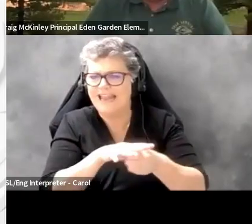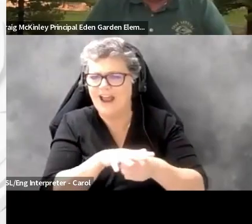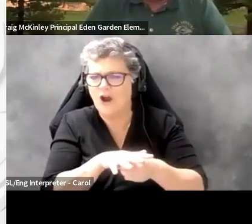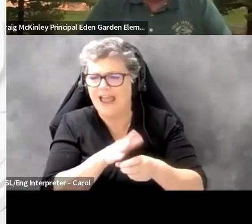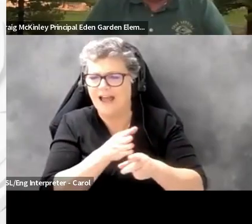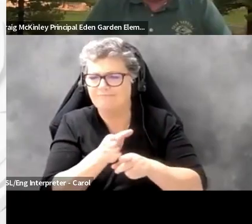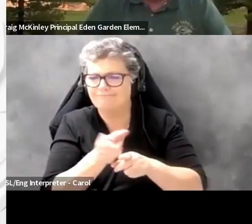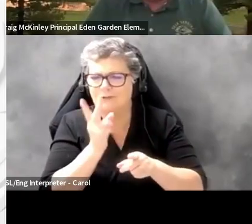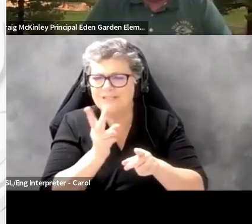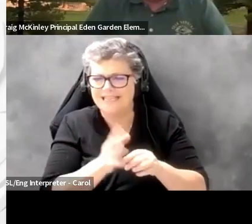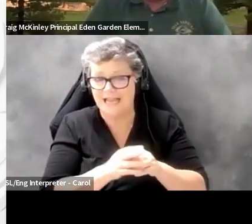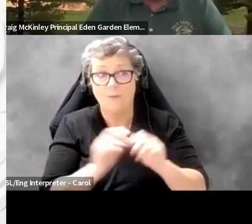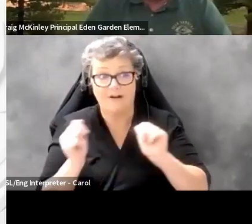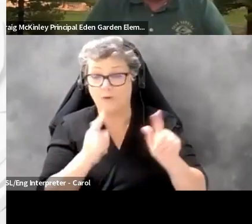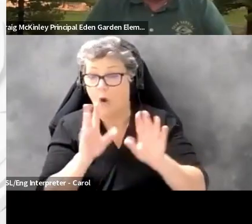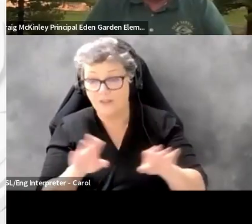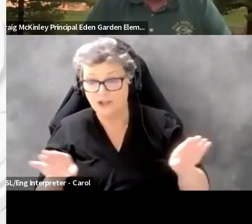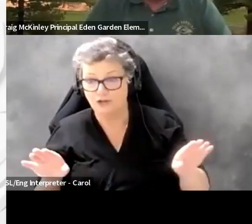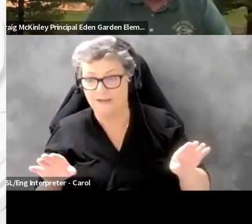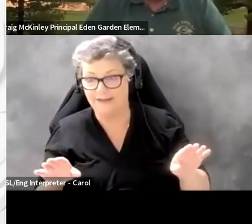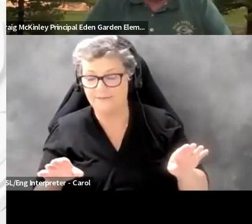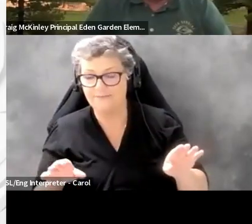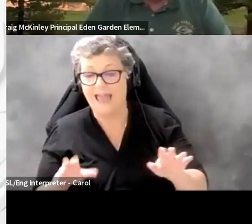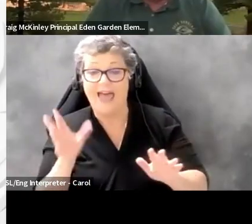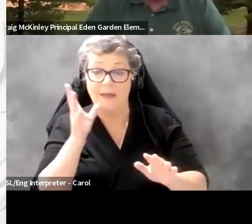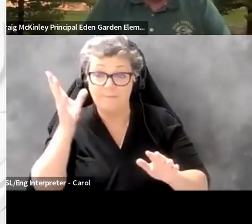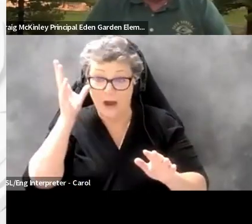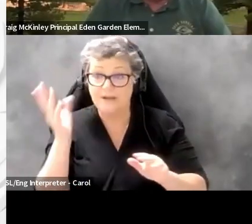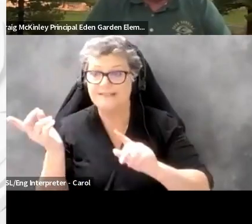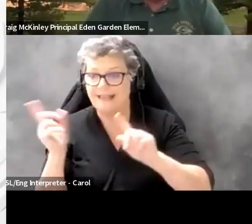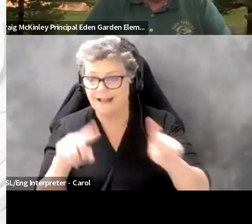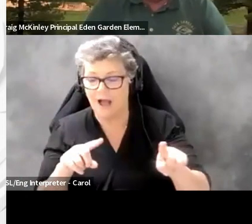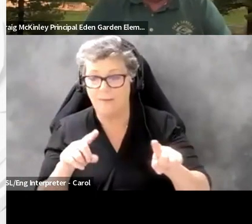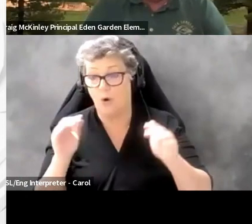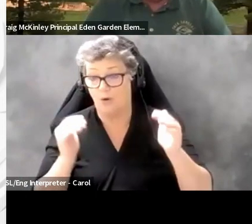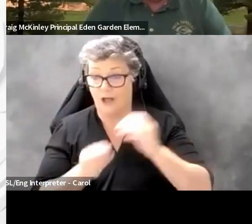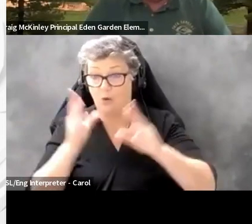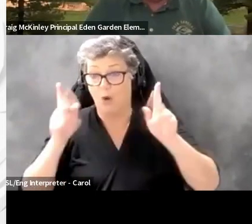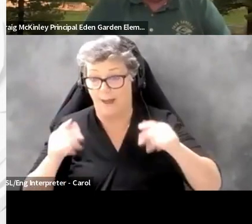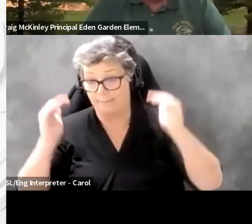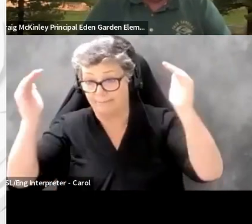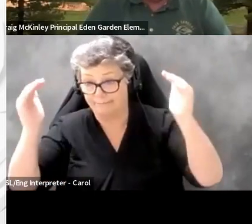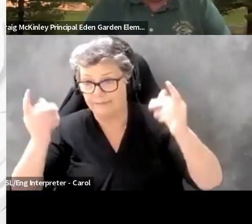see. But I do that for all of the children and the parents can come in or the grown-ups any grown-up